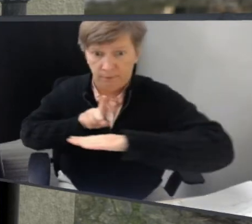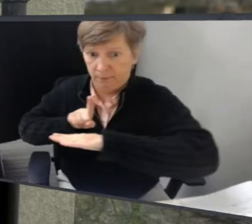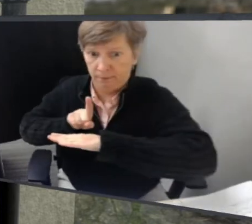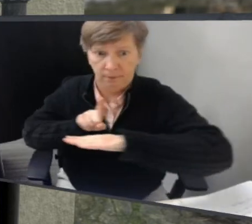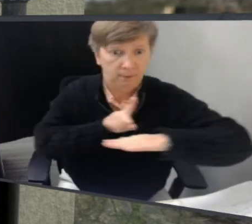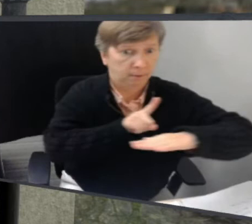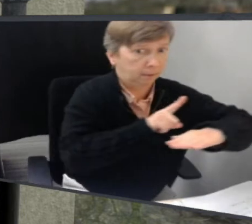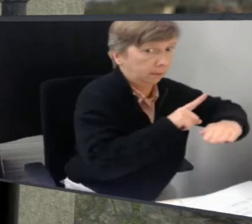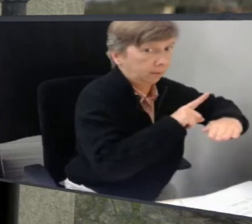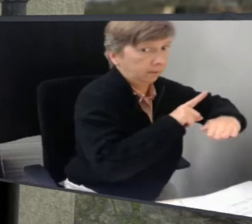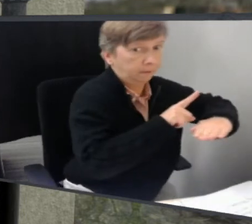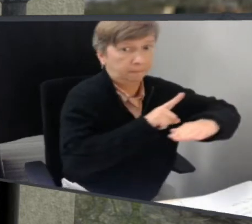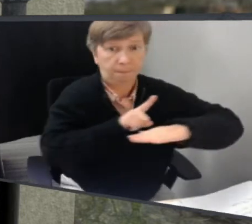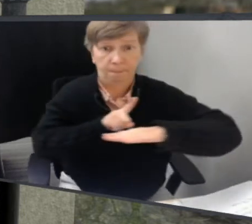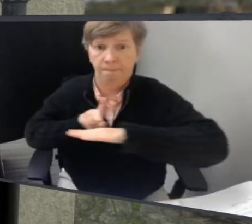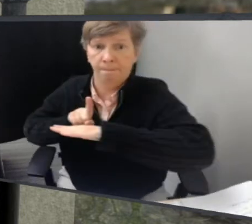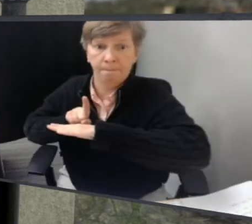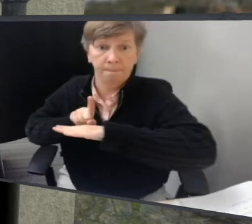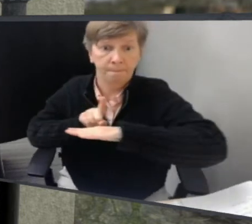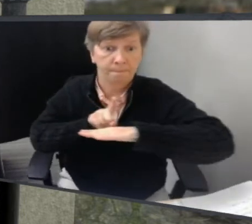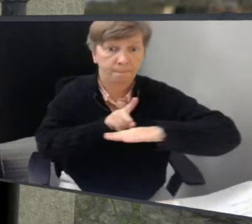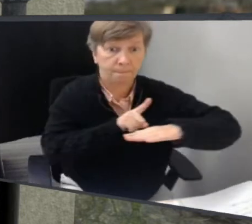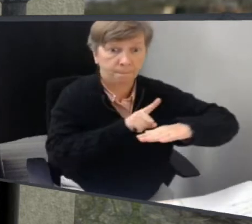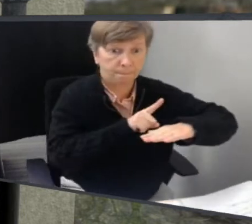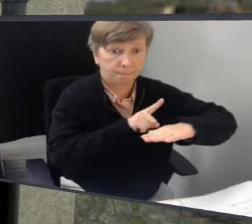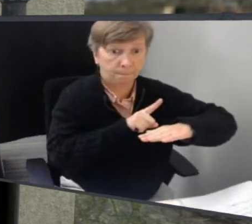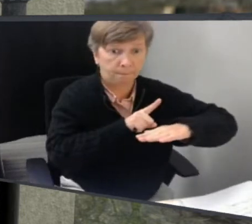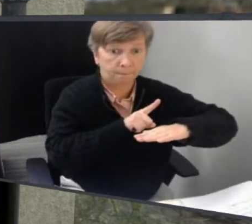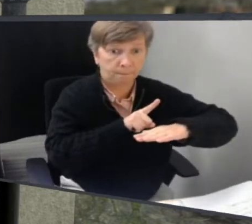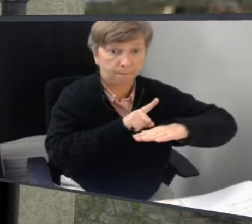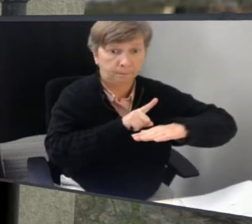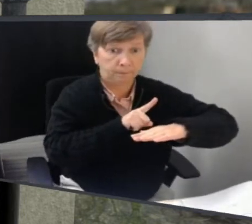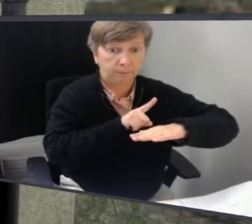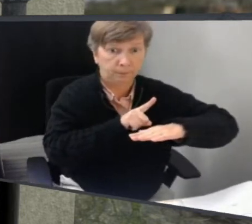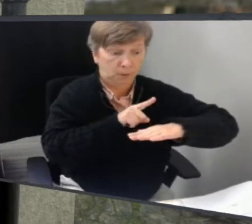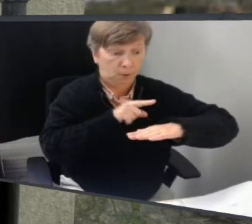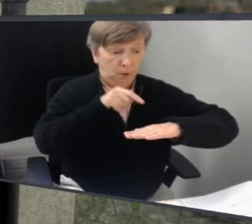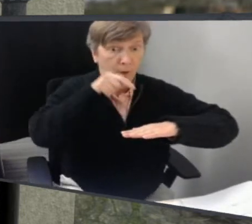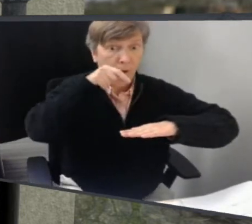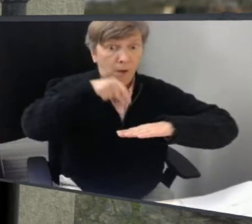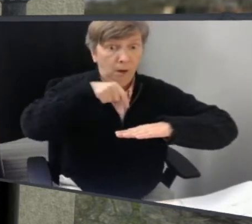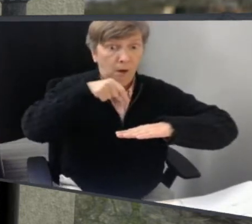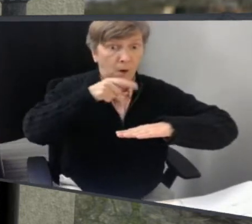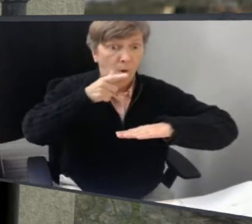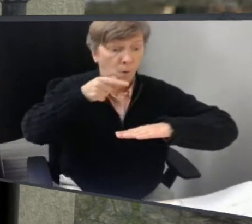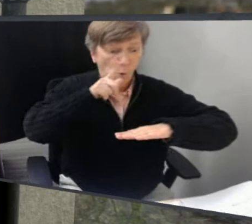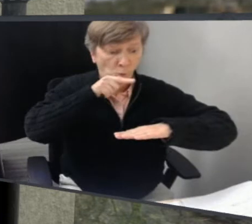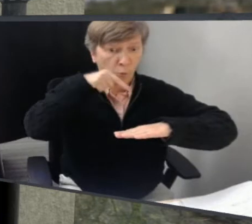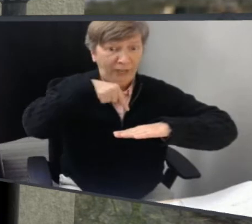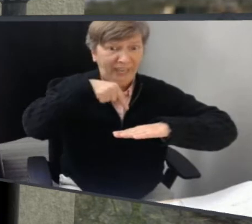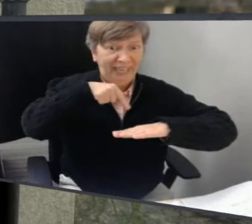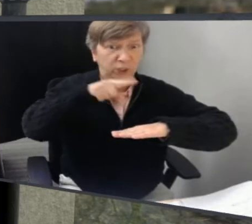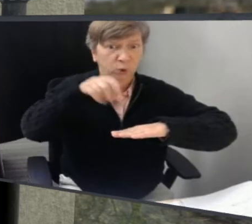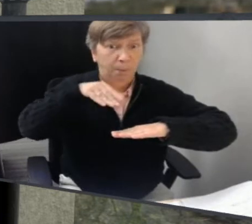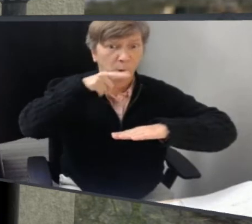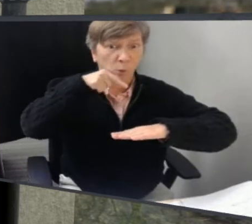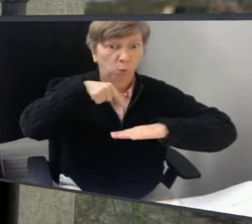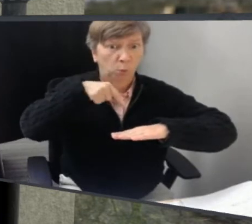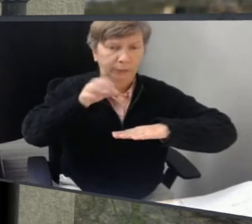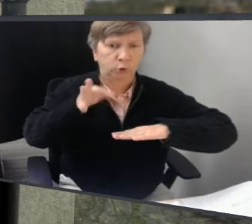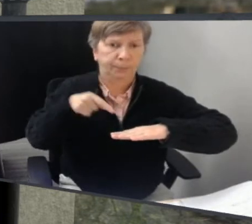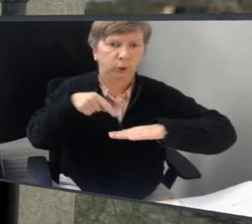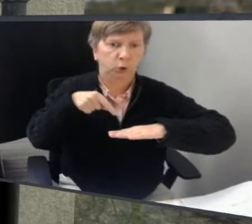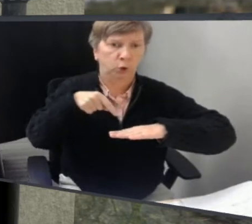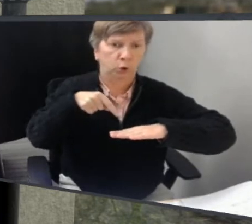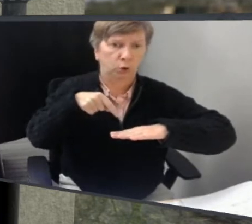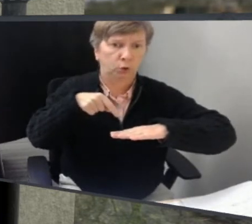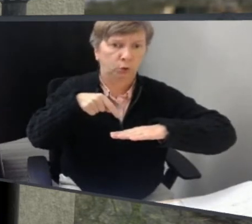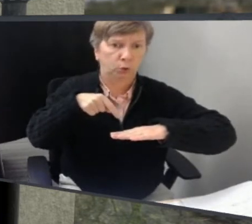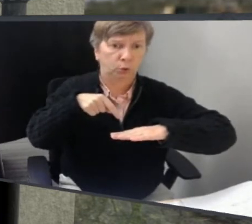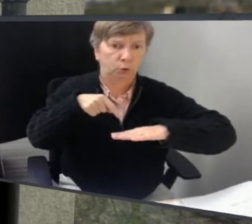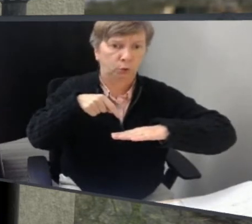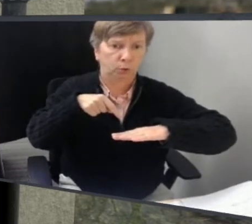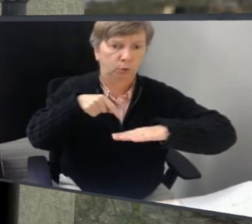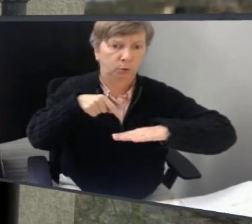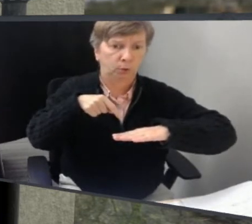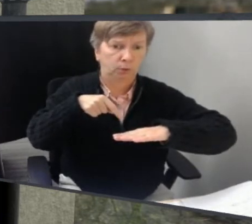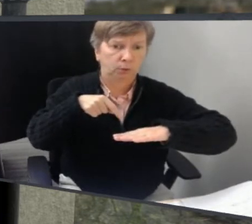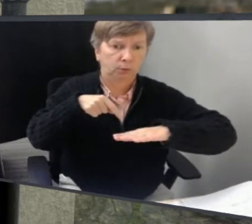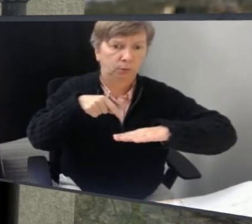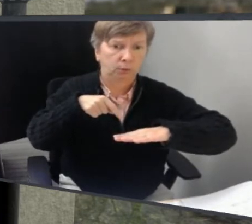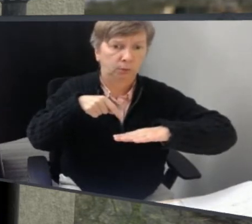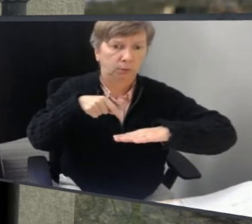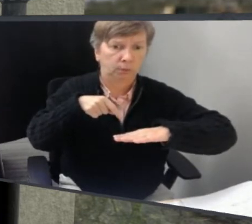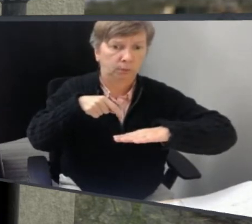I would walk around with the Zoom video along with me, and the person in the Zoom screen that I'm